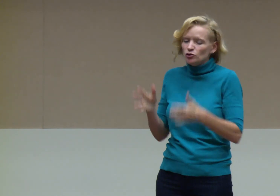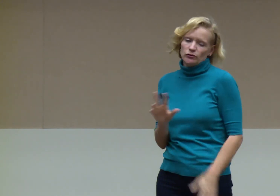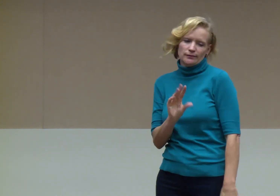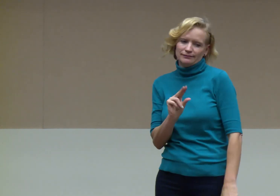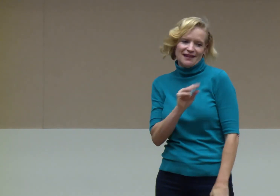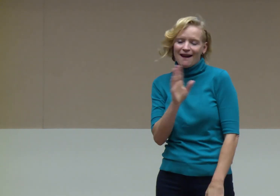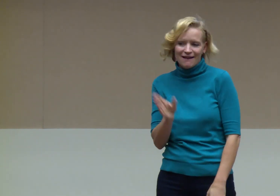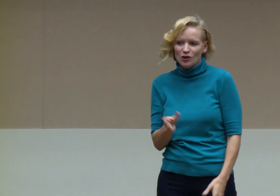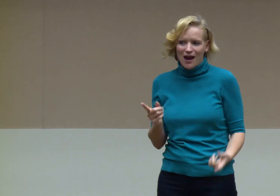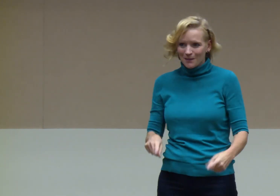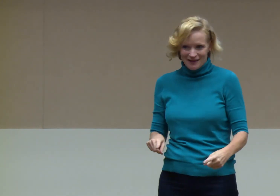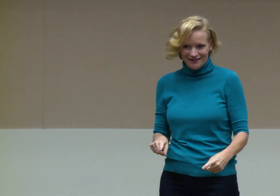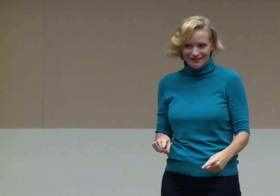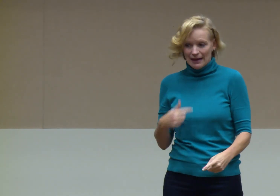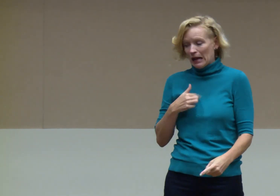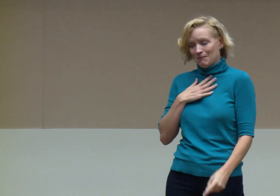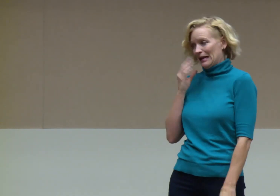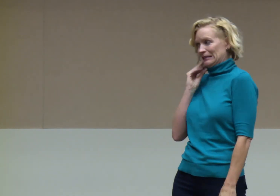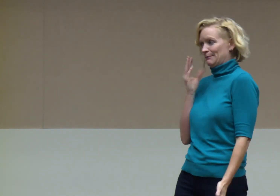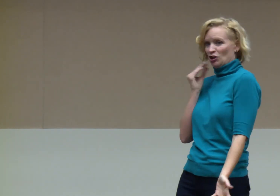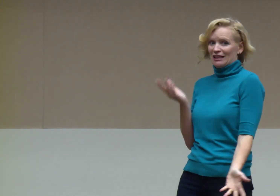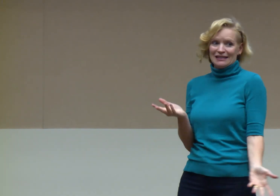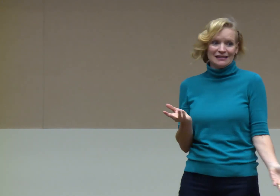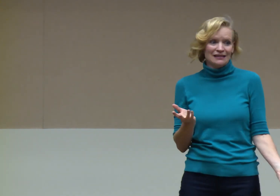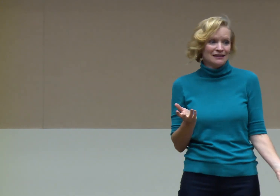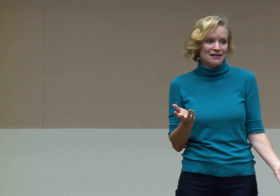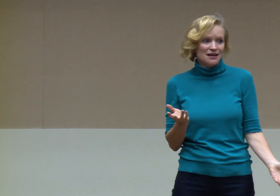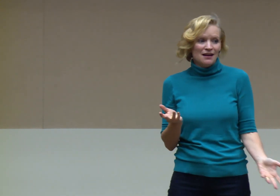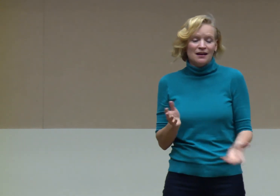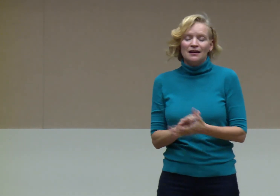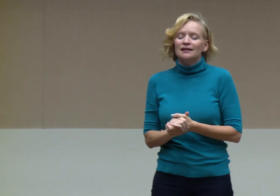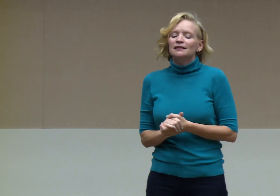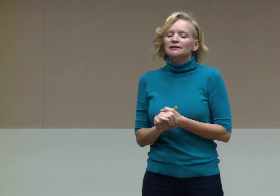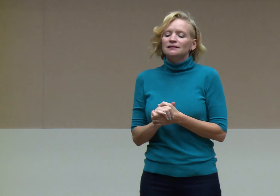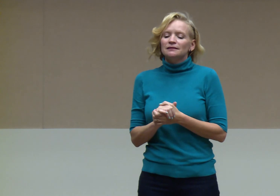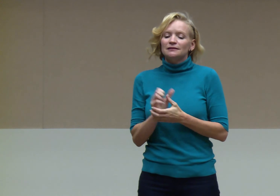but that never happened with mentors or advisors or anyone else in my experience.